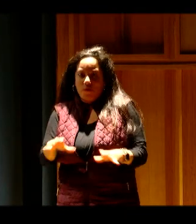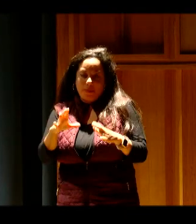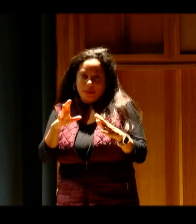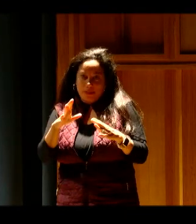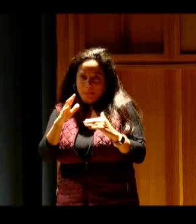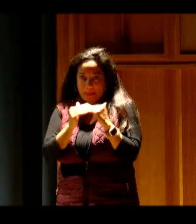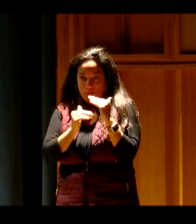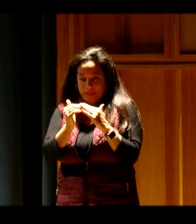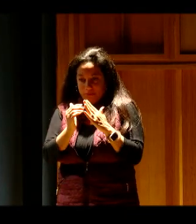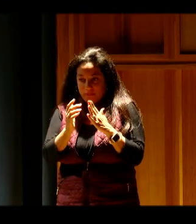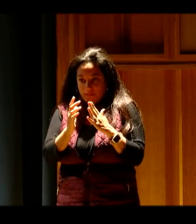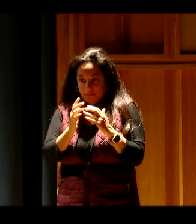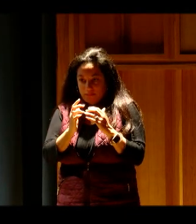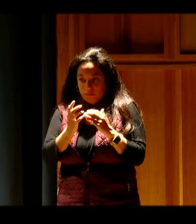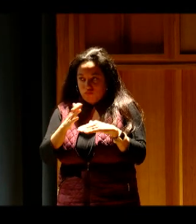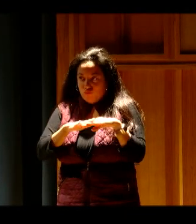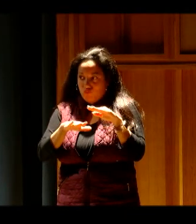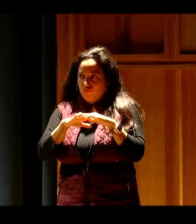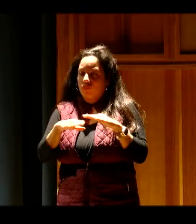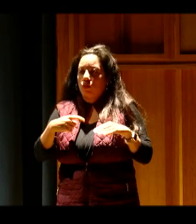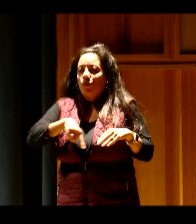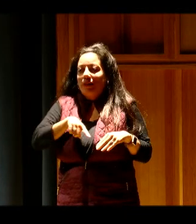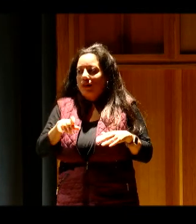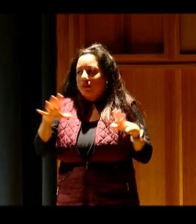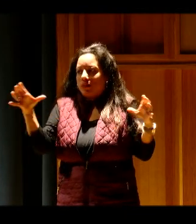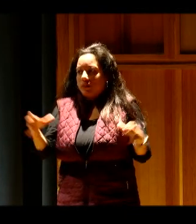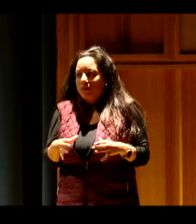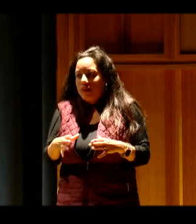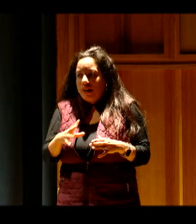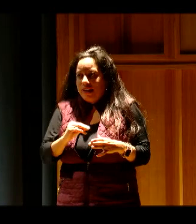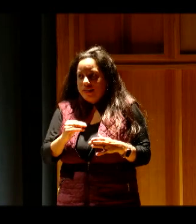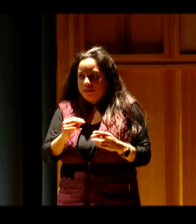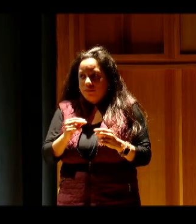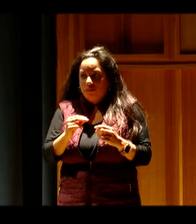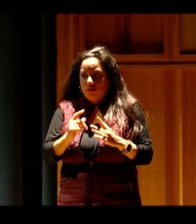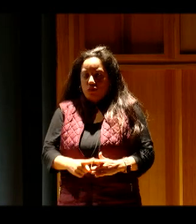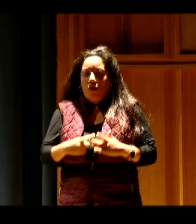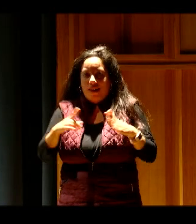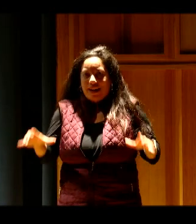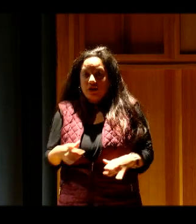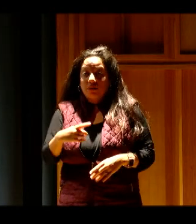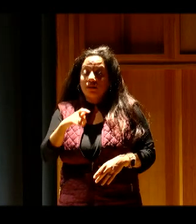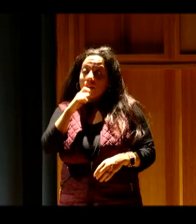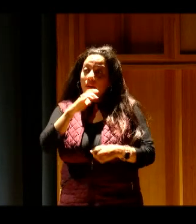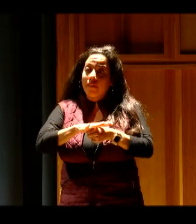We need to come together and we need to take action because it is not enough just to do the internal stuff.